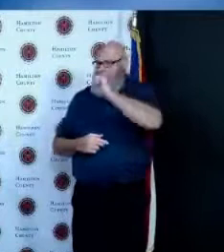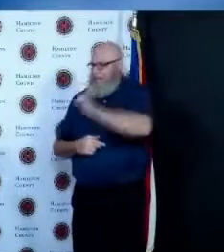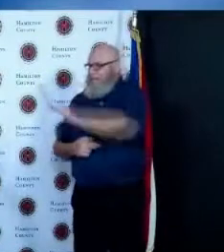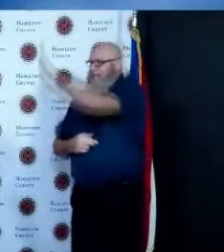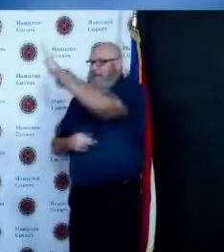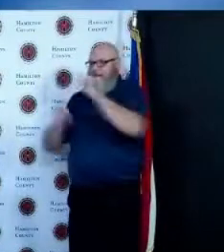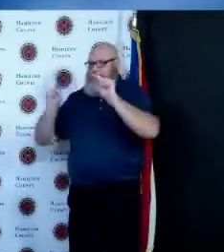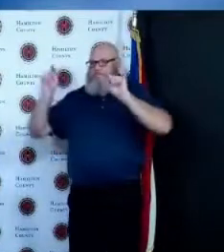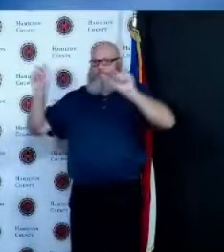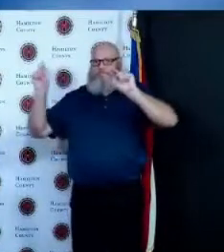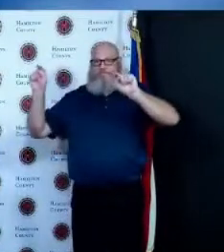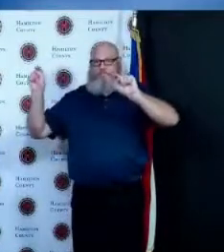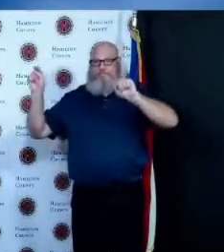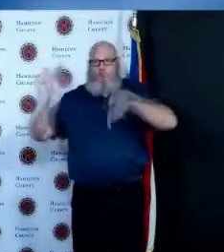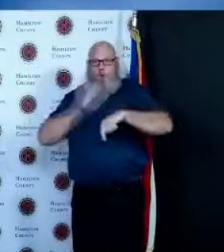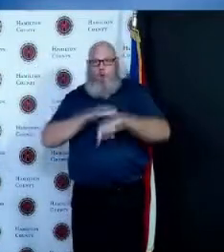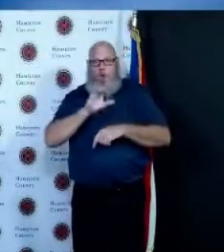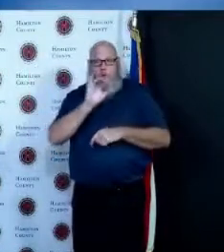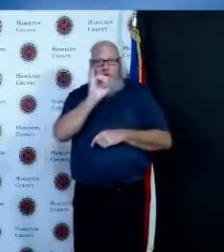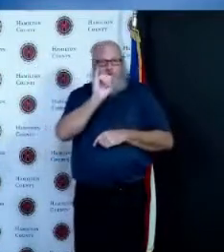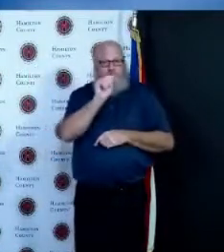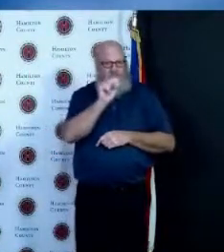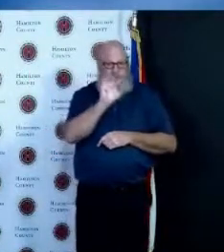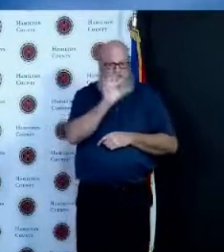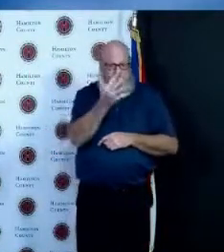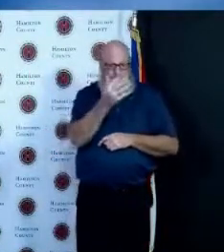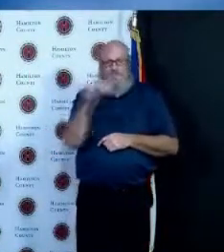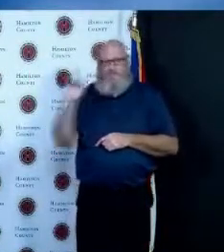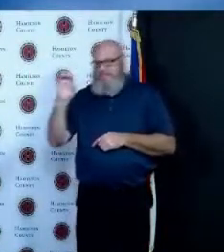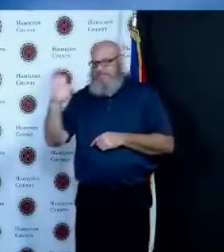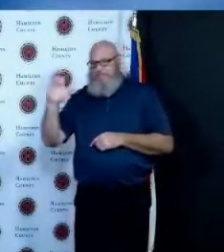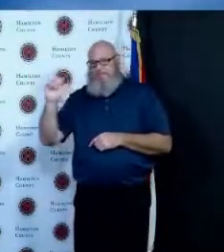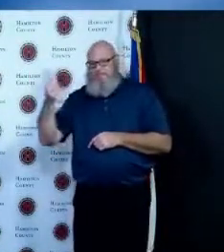week ago on January 5th so I'm glad to see some of those case numbers starting to trend back down